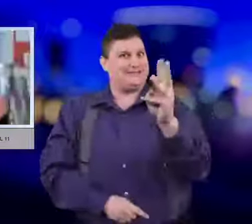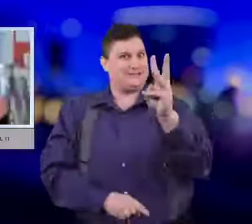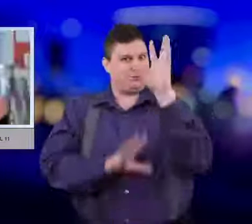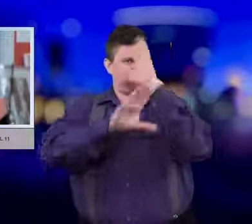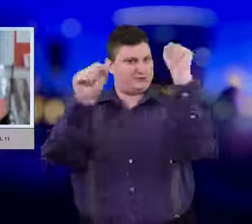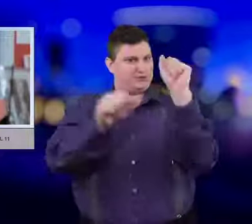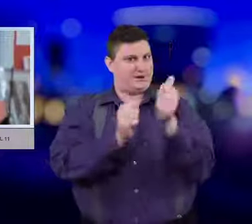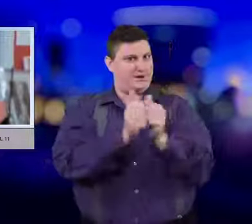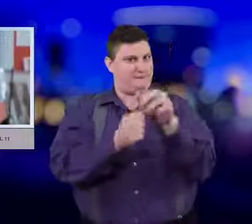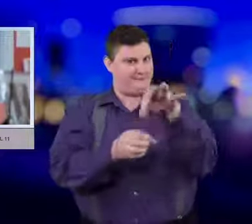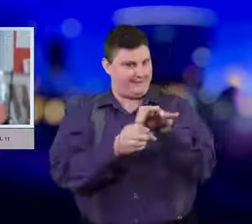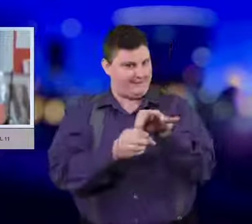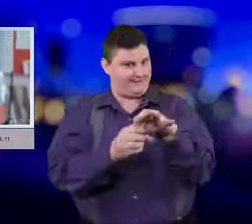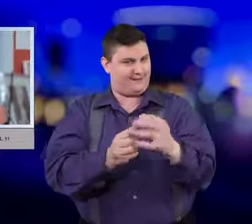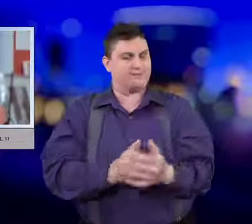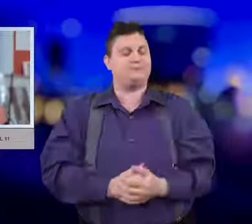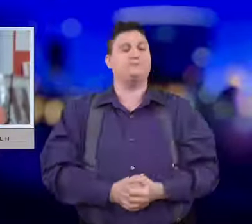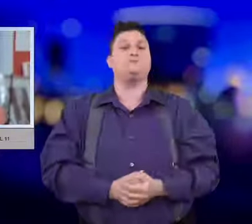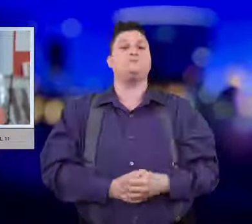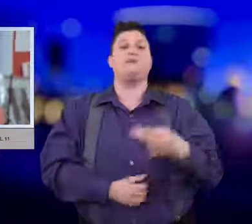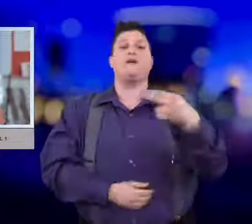during the 2016 presidential campaign.